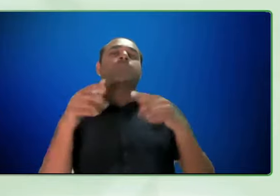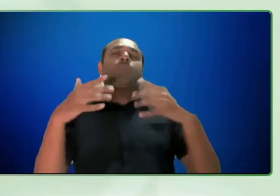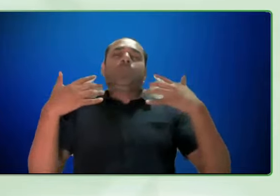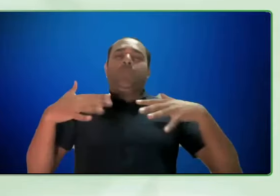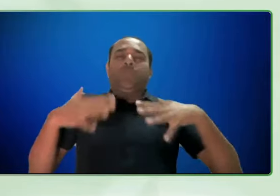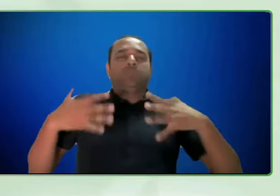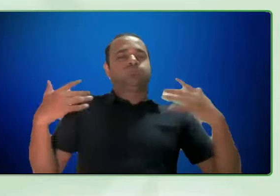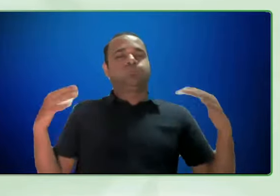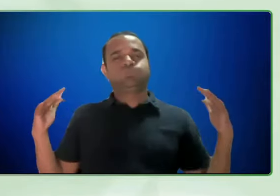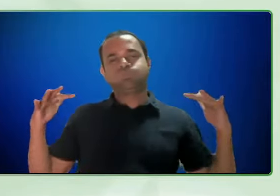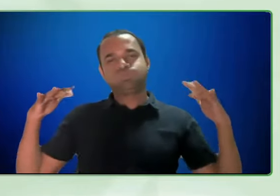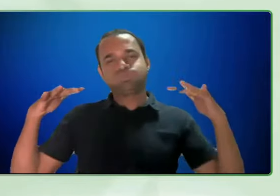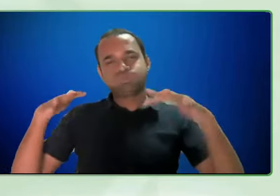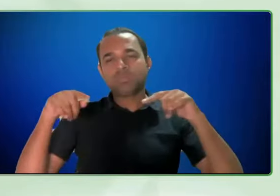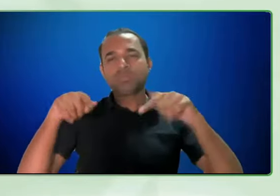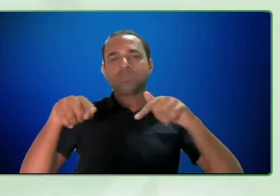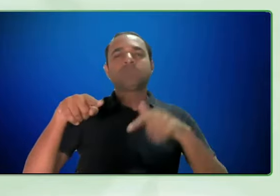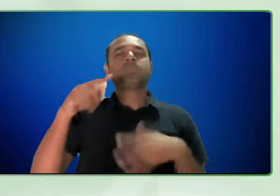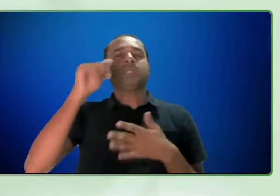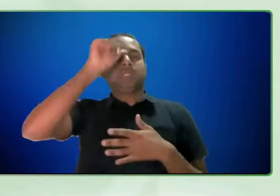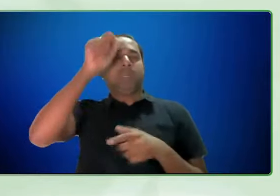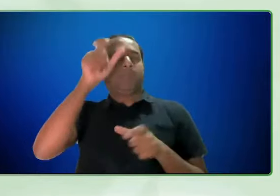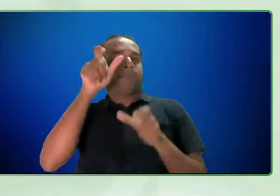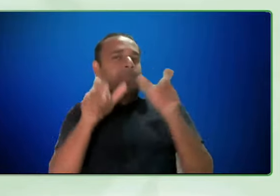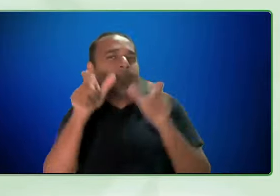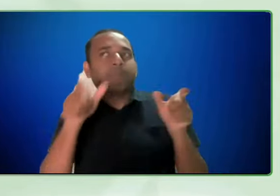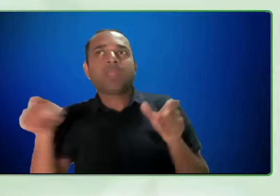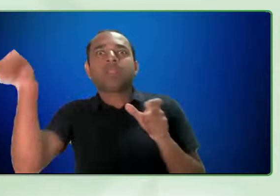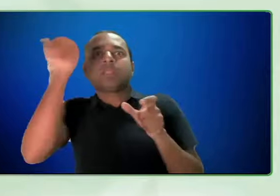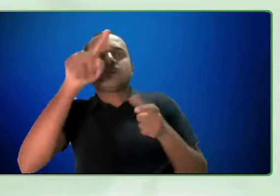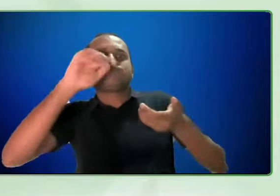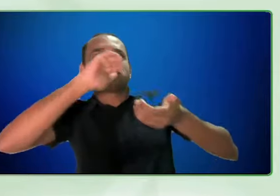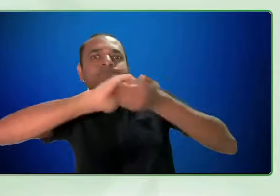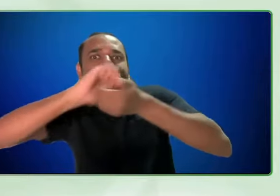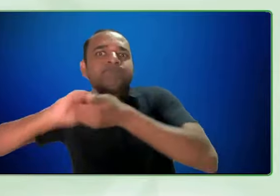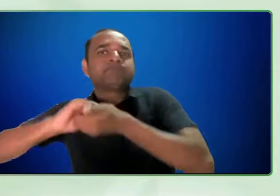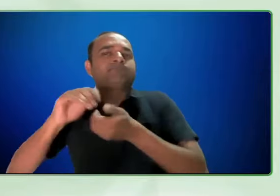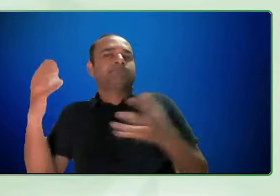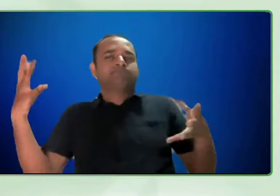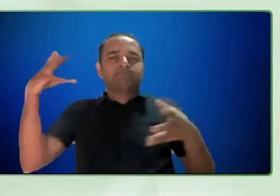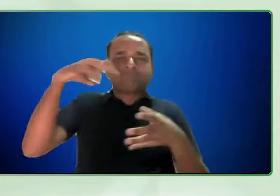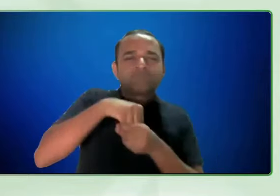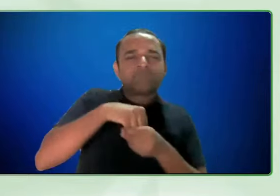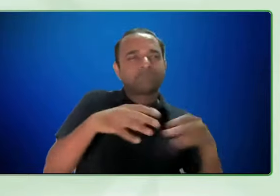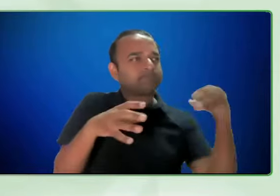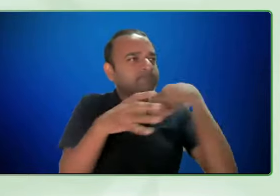India community brought together by the Zero Project India community and we talked about